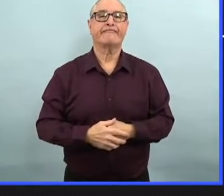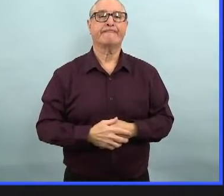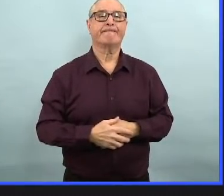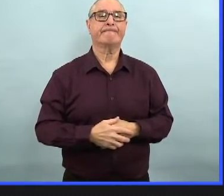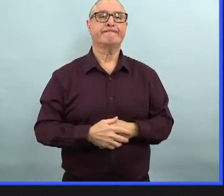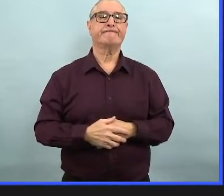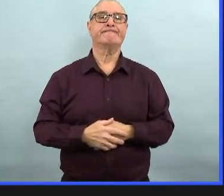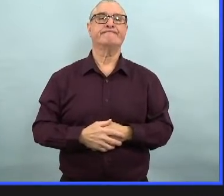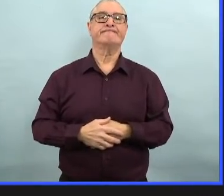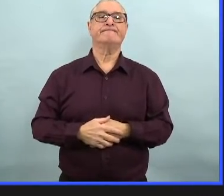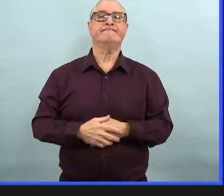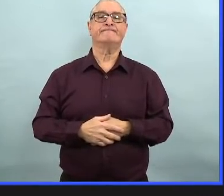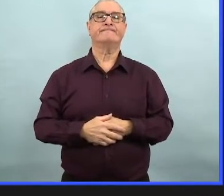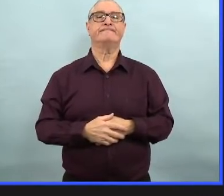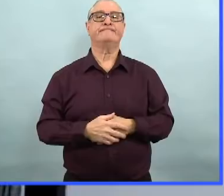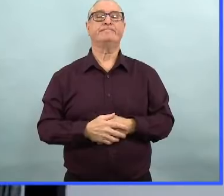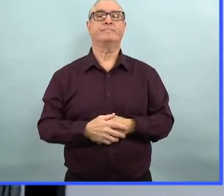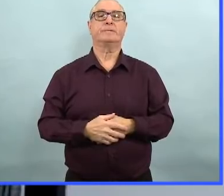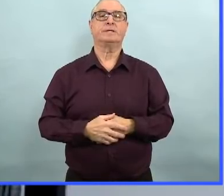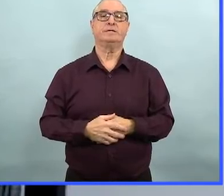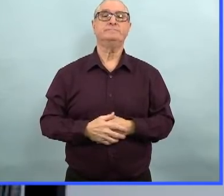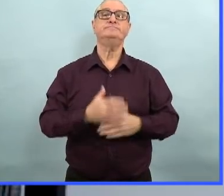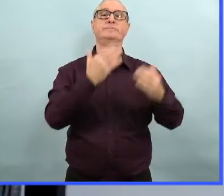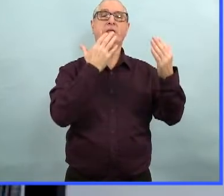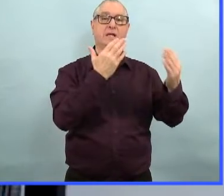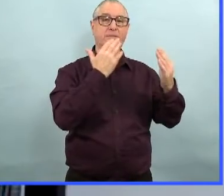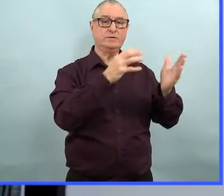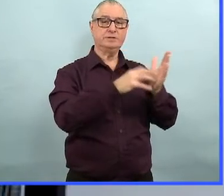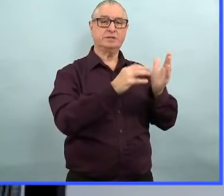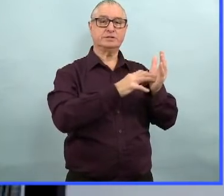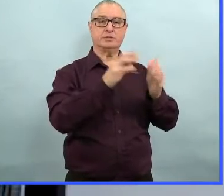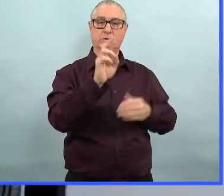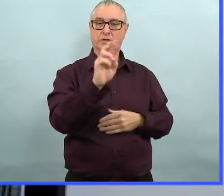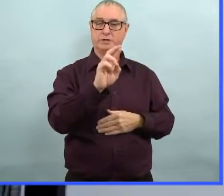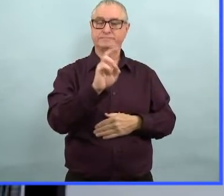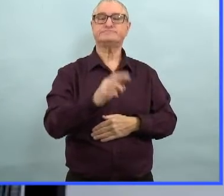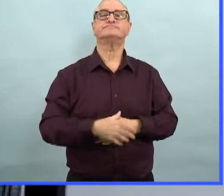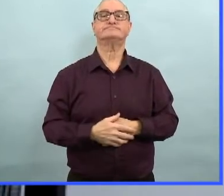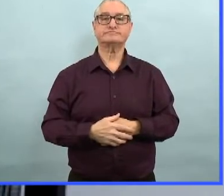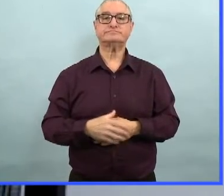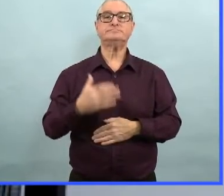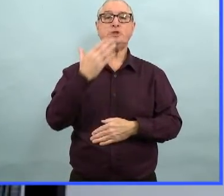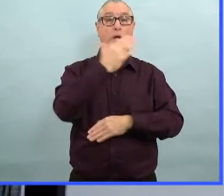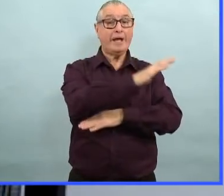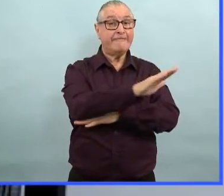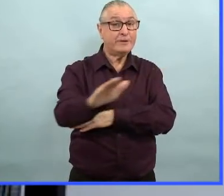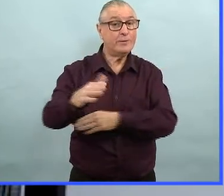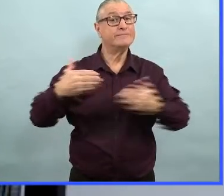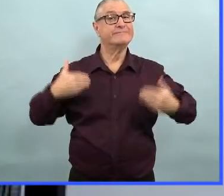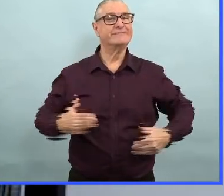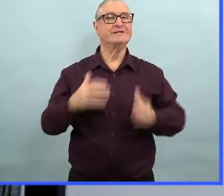thank you dr reedson um good afternoon i'm dr josh reimer medical lead on the province's vaccine